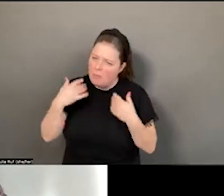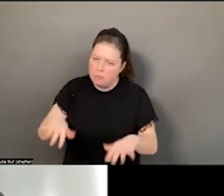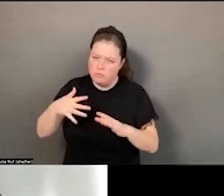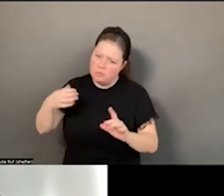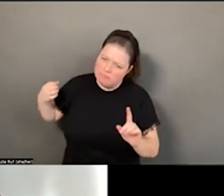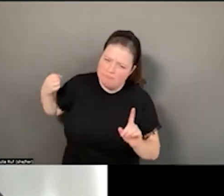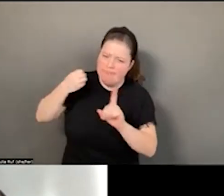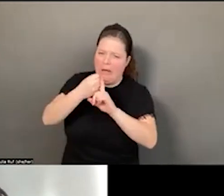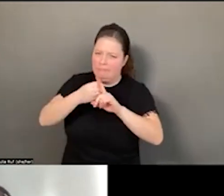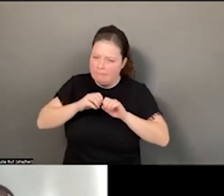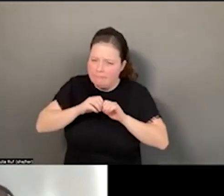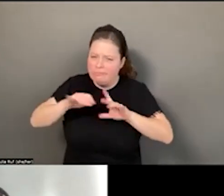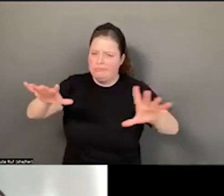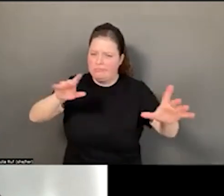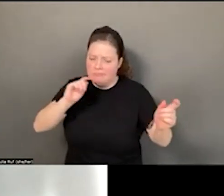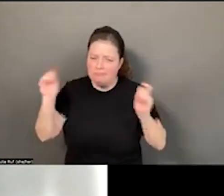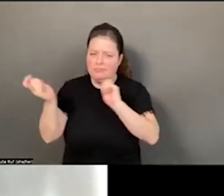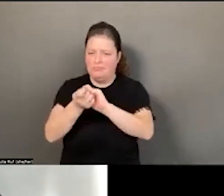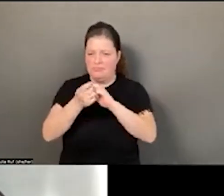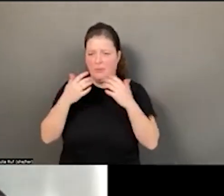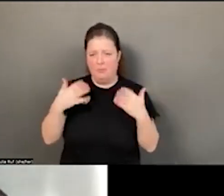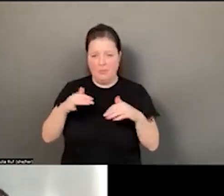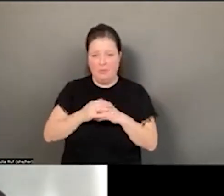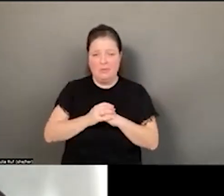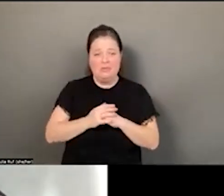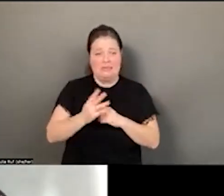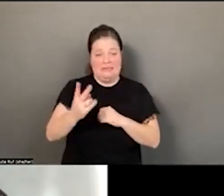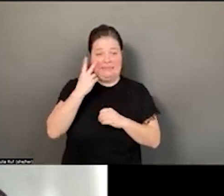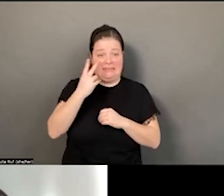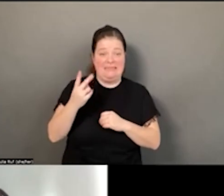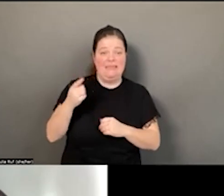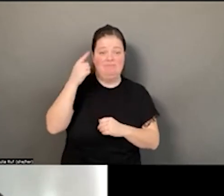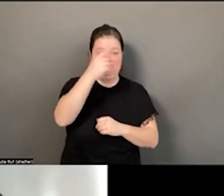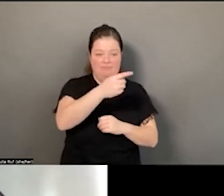of the European Parliament in Brussels, with delegates with disabilities from all